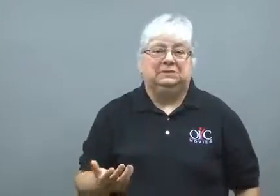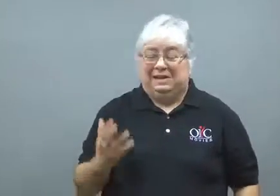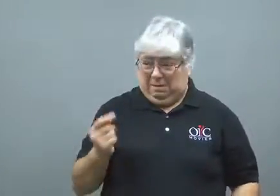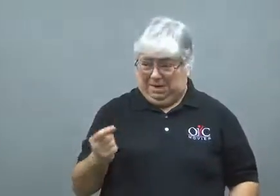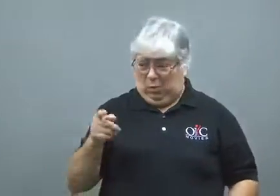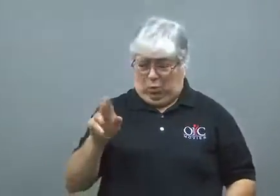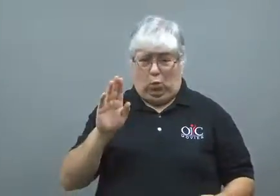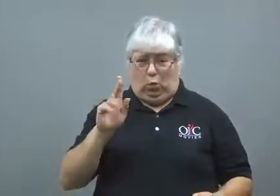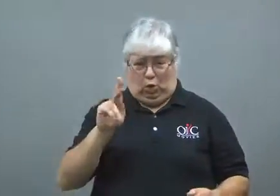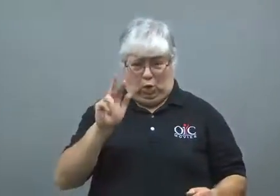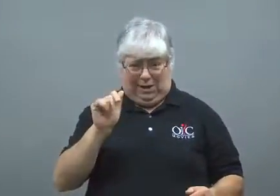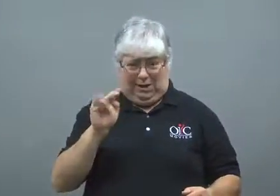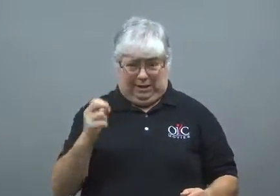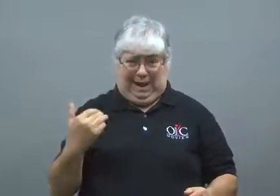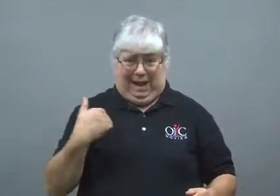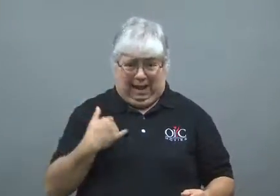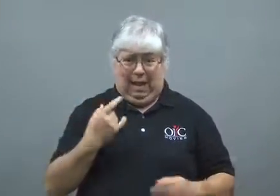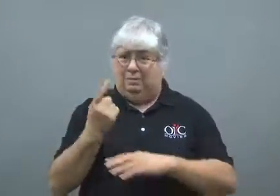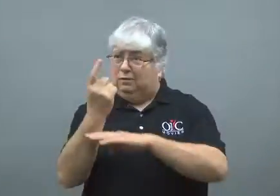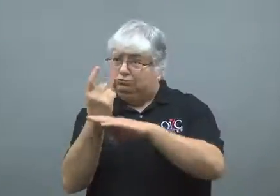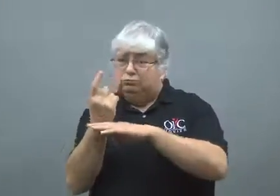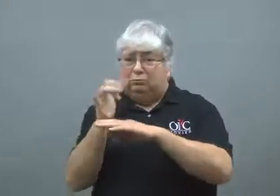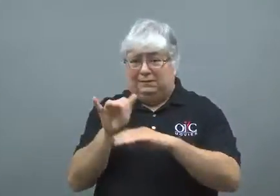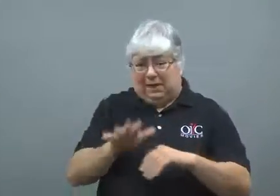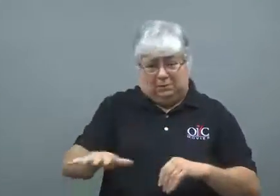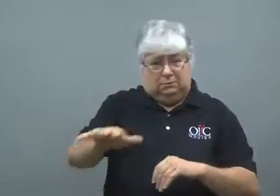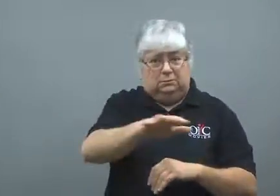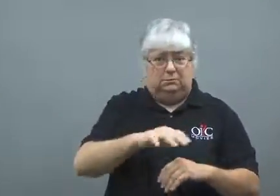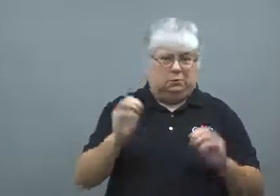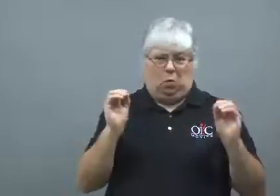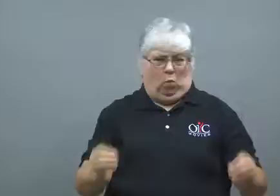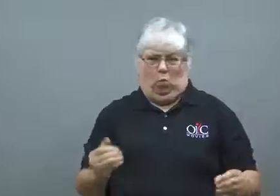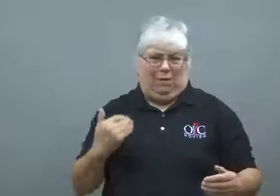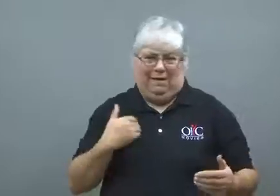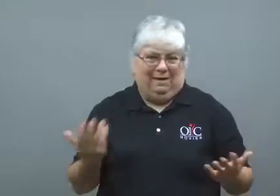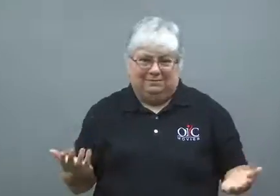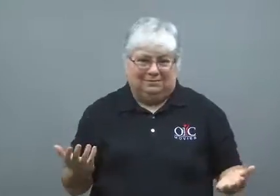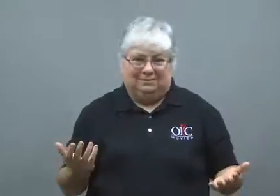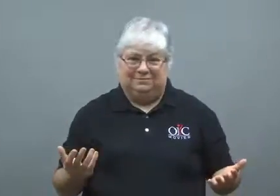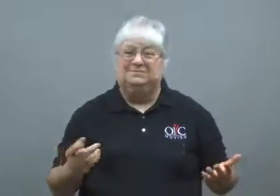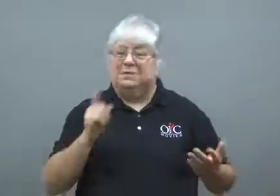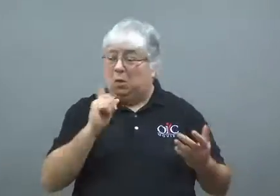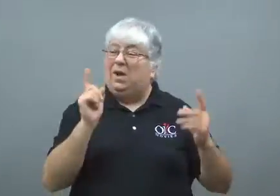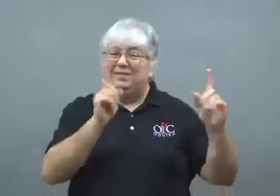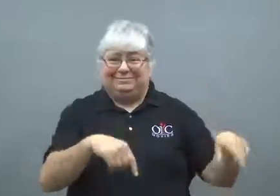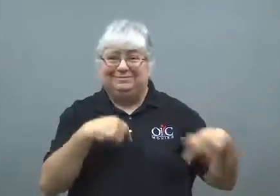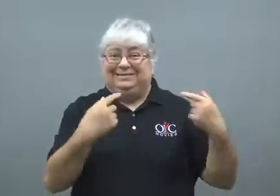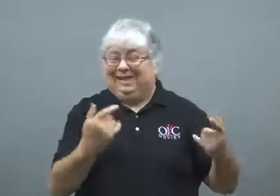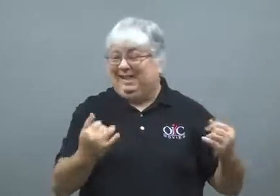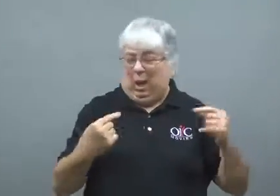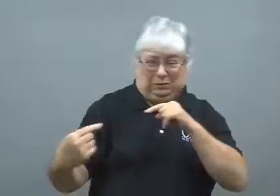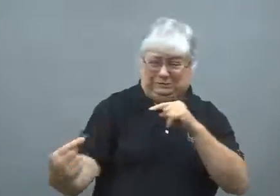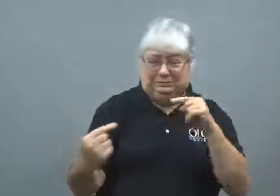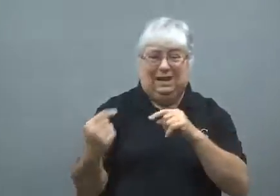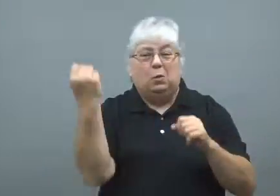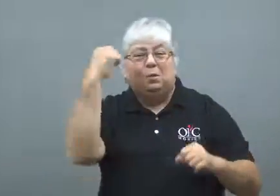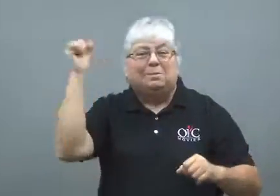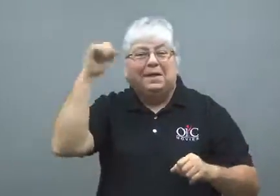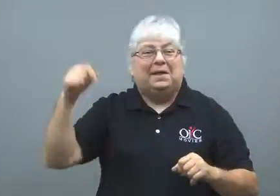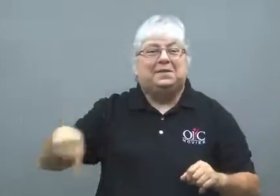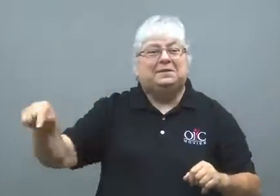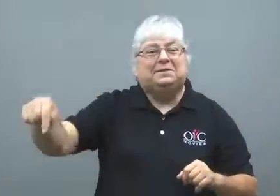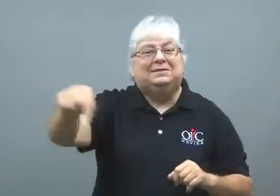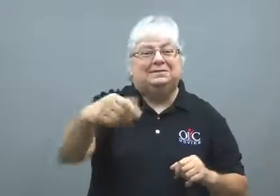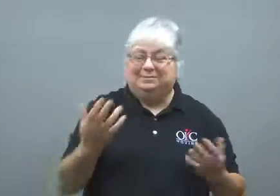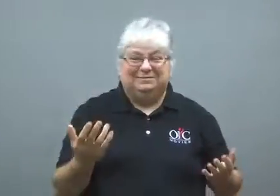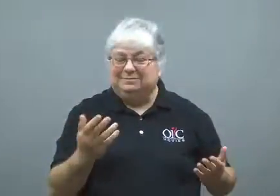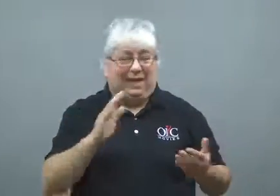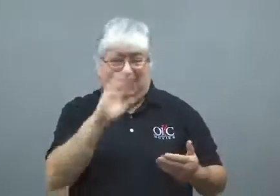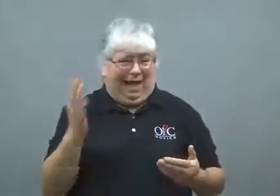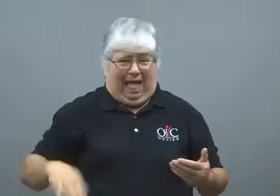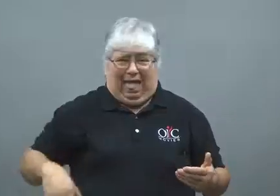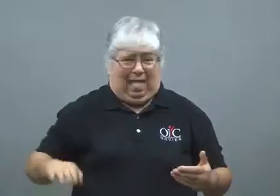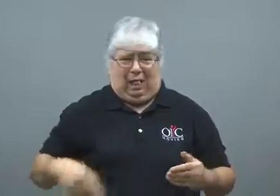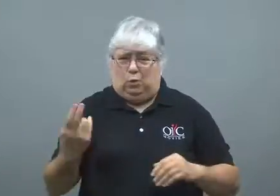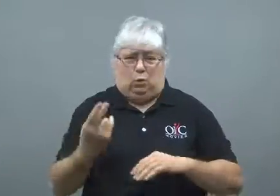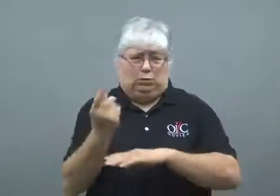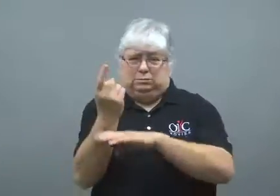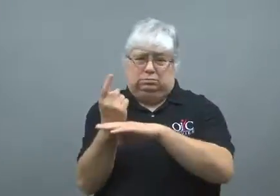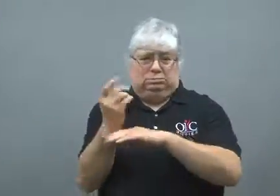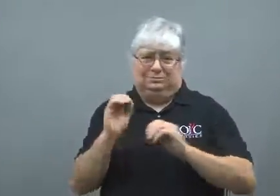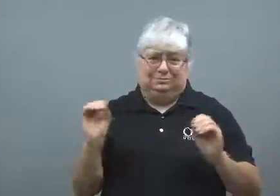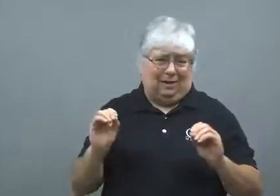There were no Ukrainian ground to air missile launchers in the area at the time.